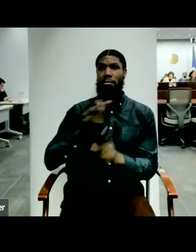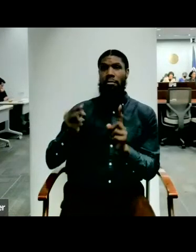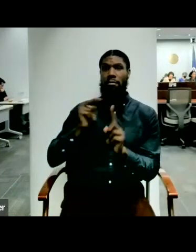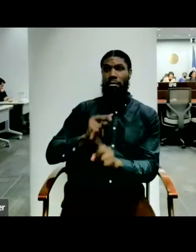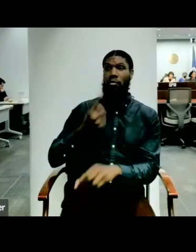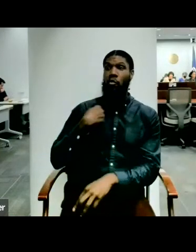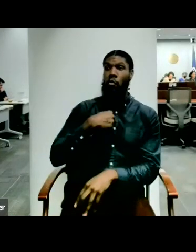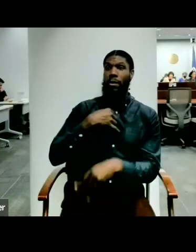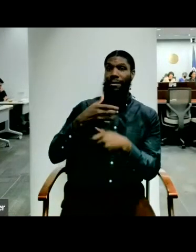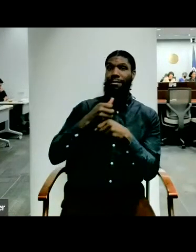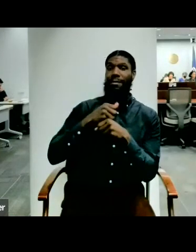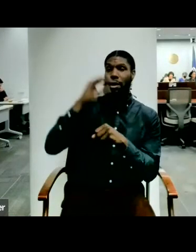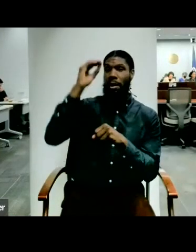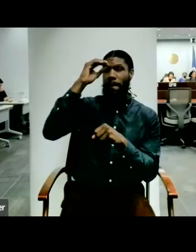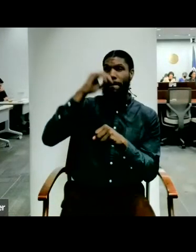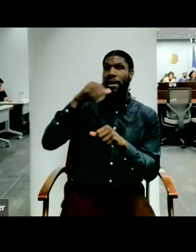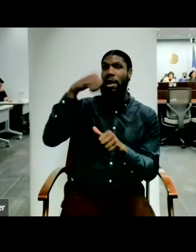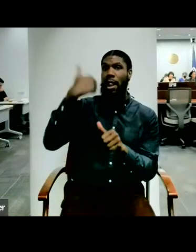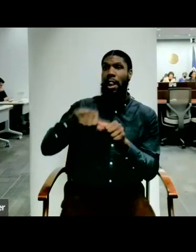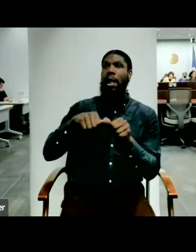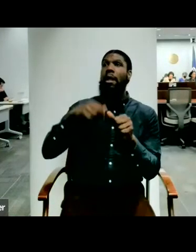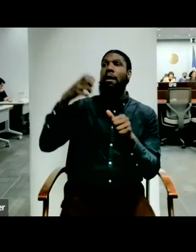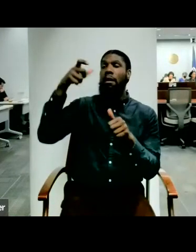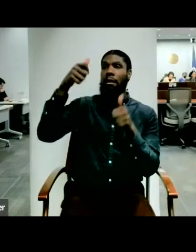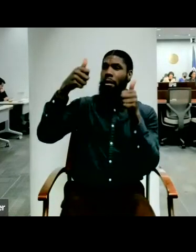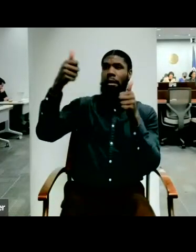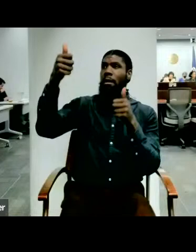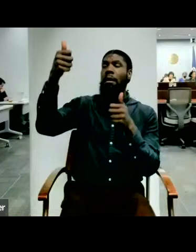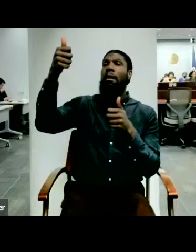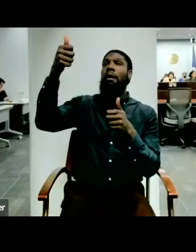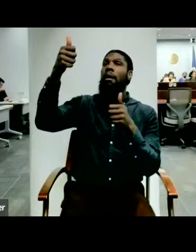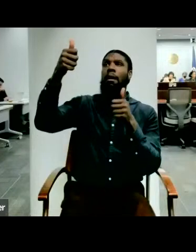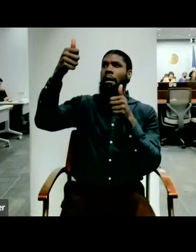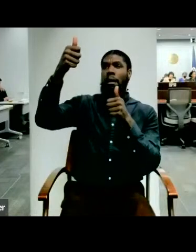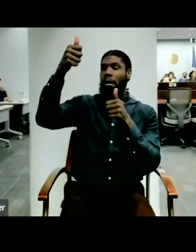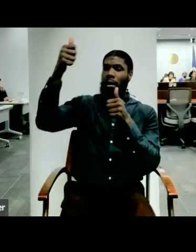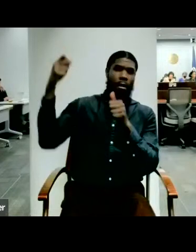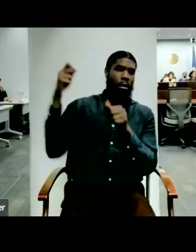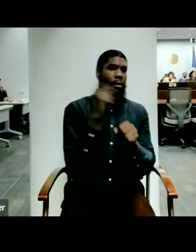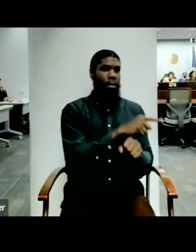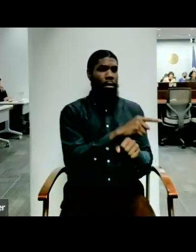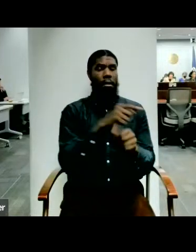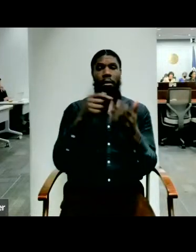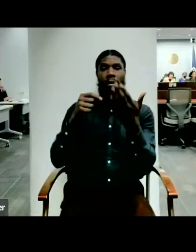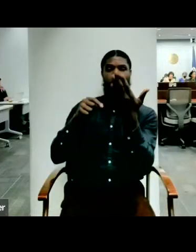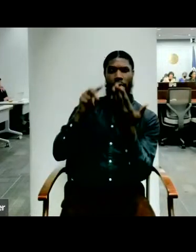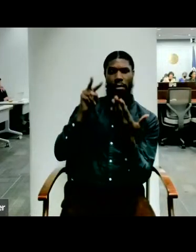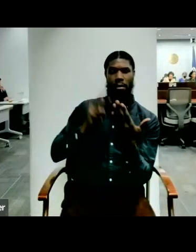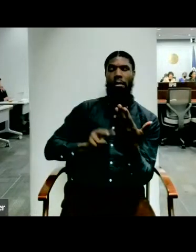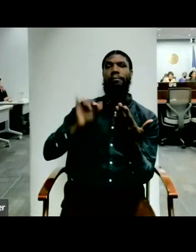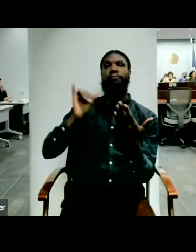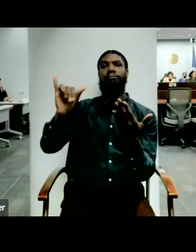comes down that is a very useful tool with a client to help drive compliance.